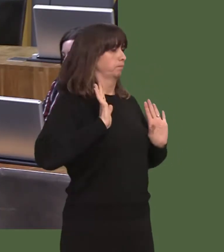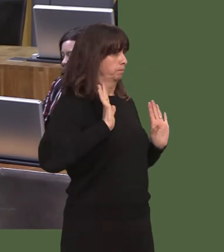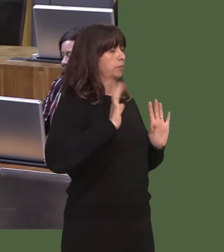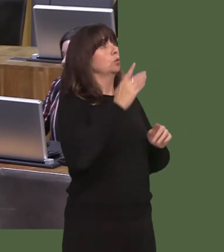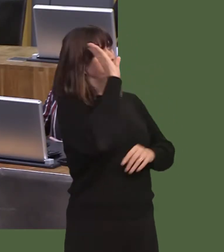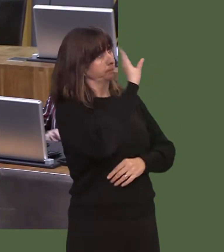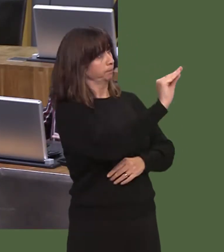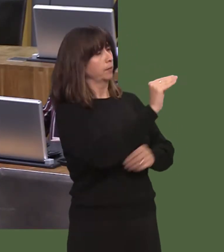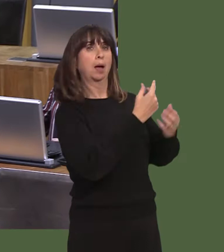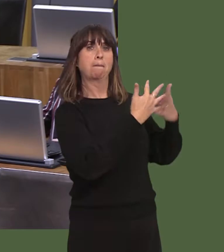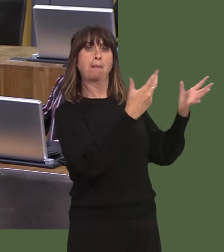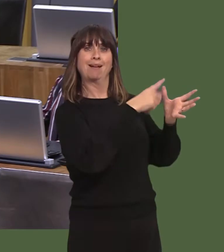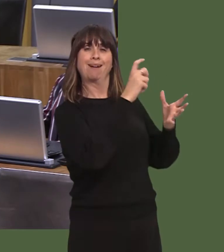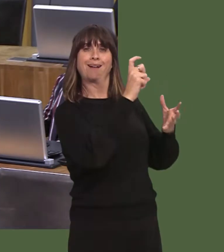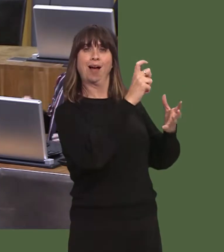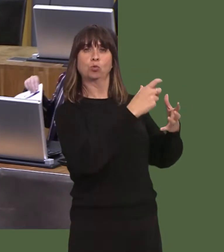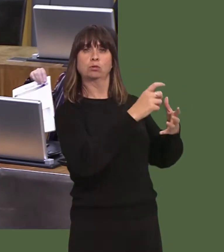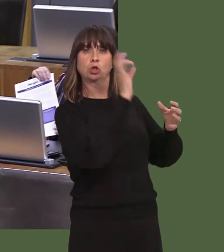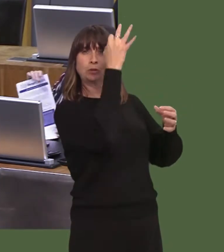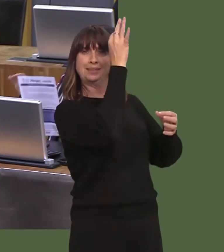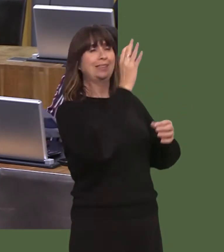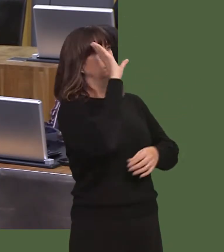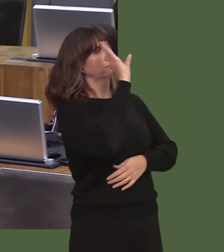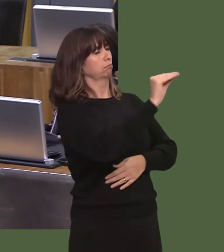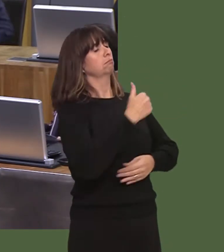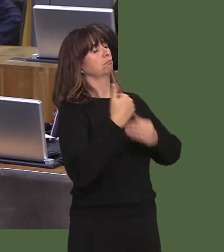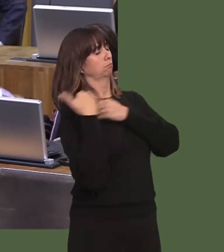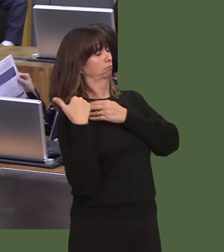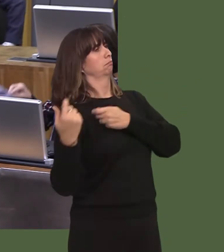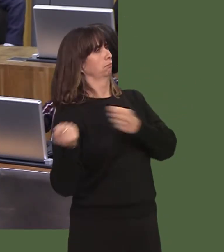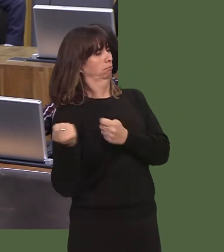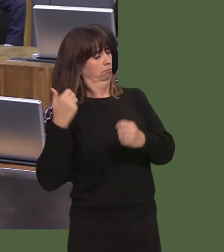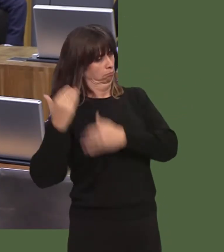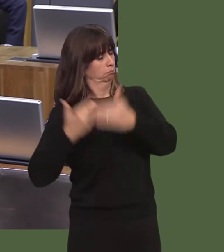Committee, taking full responsibility for the organisation, and she has an enthusiasm